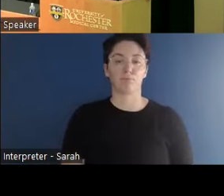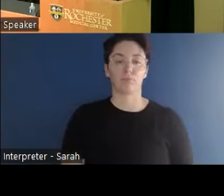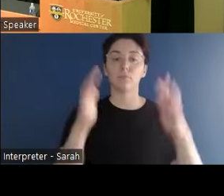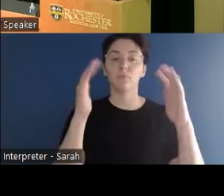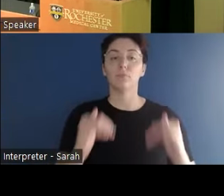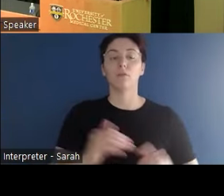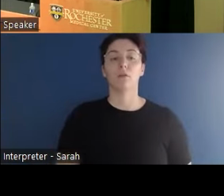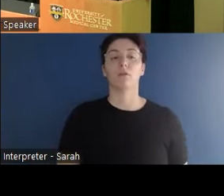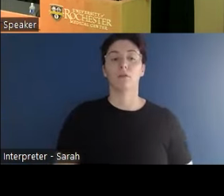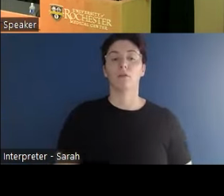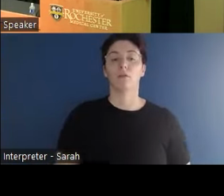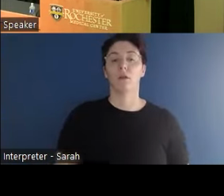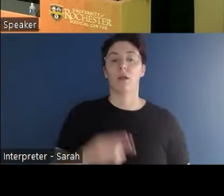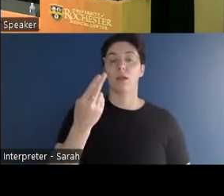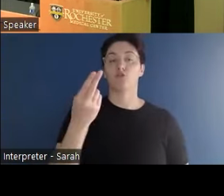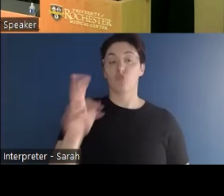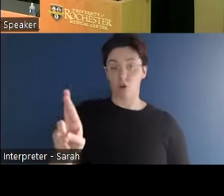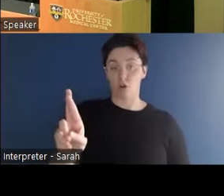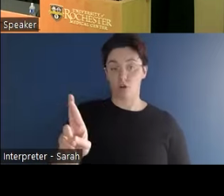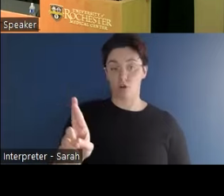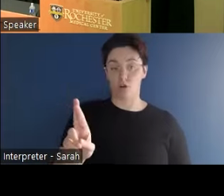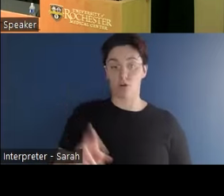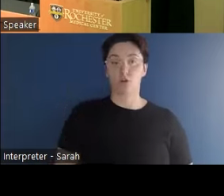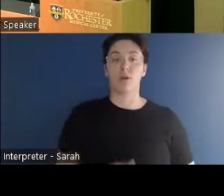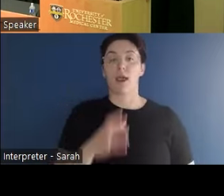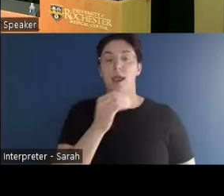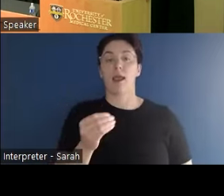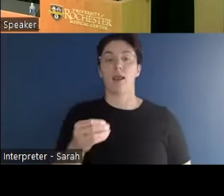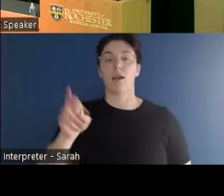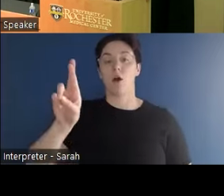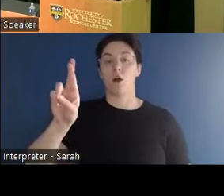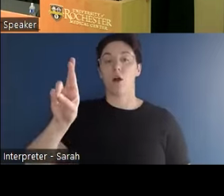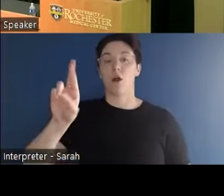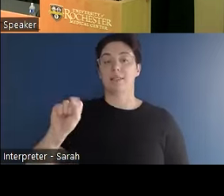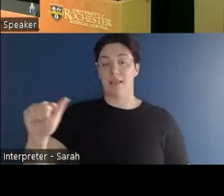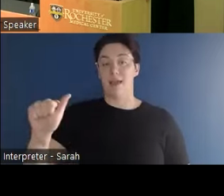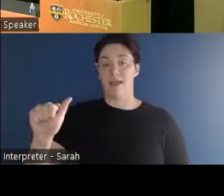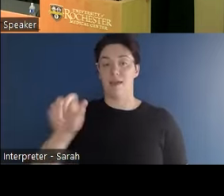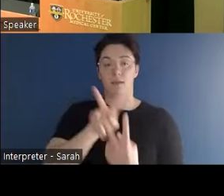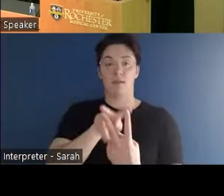the higher autonomic arousal and lower regulation from the lab during those EF